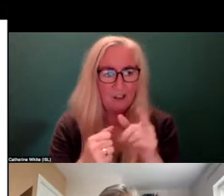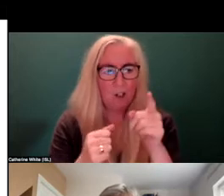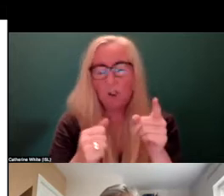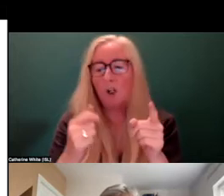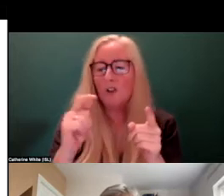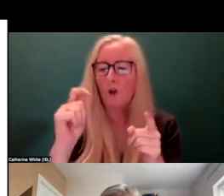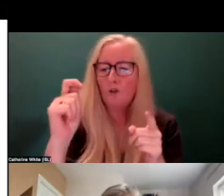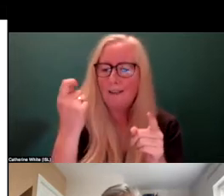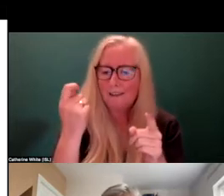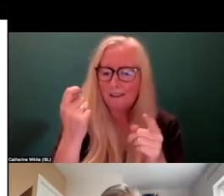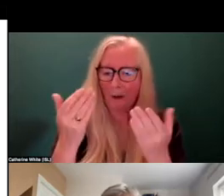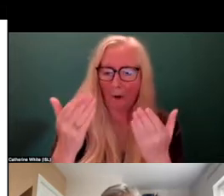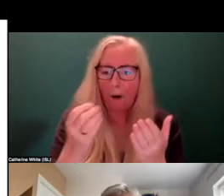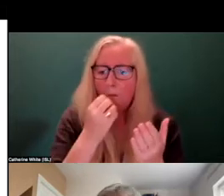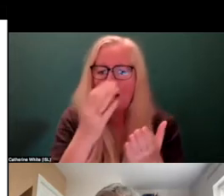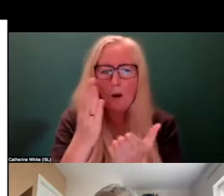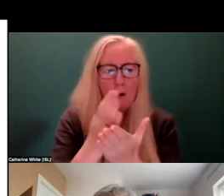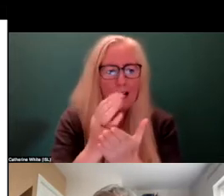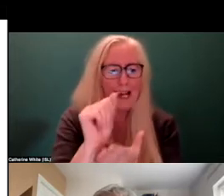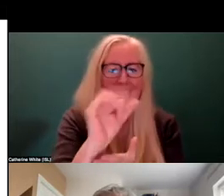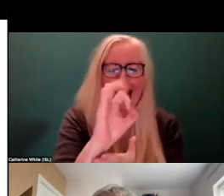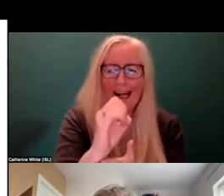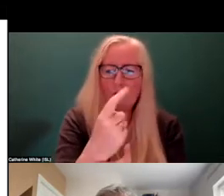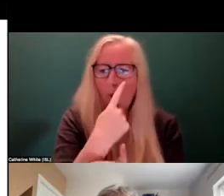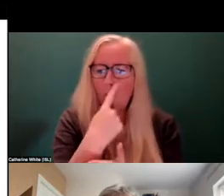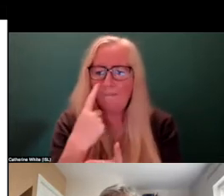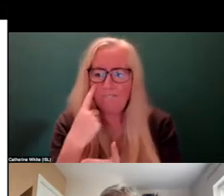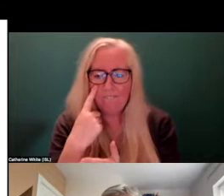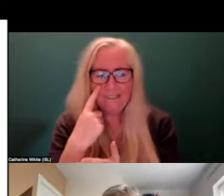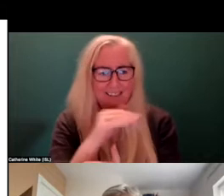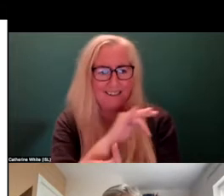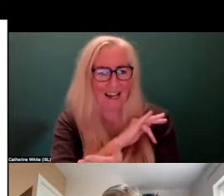And Rose Anne recently published a wonderful book called Age Proofing.